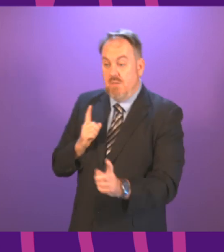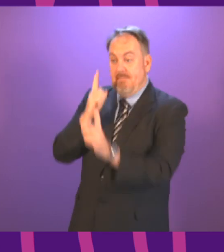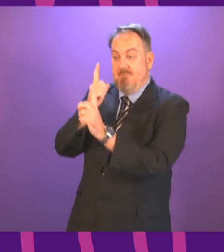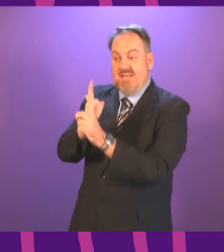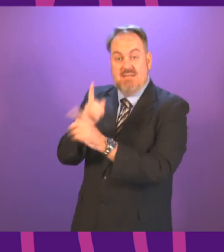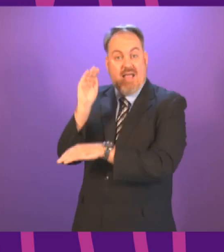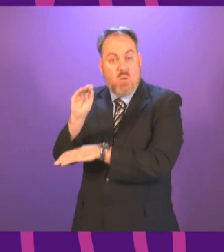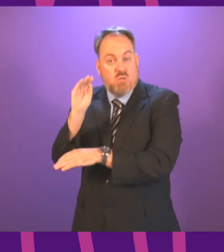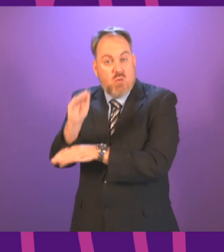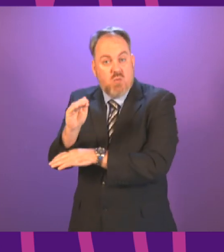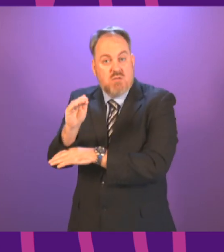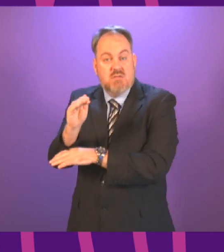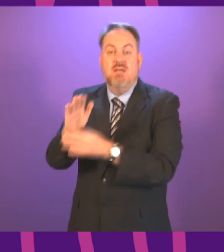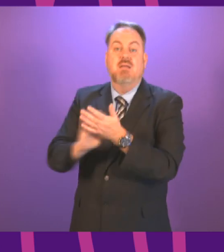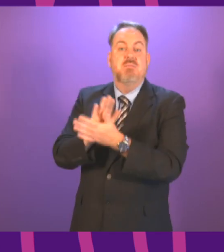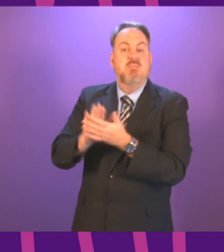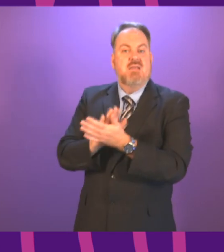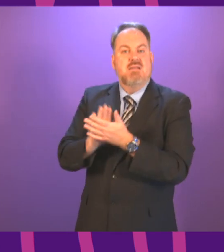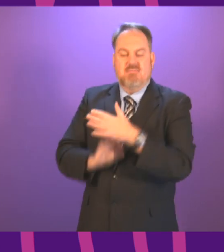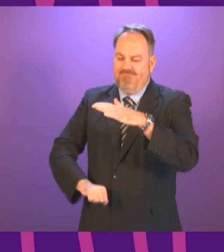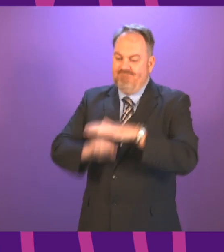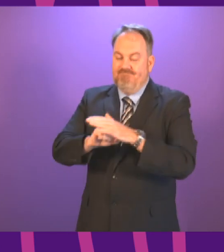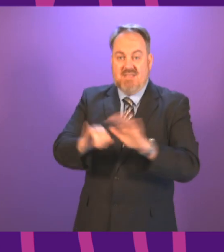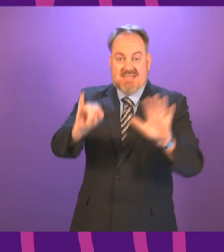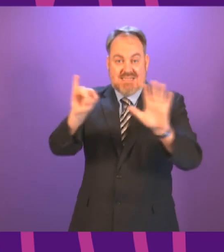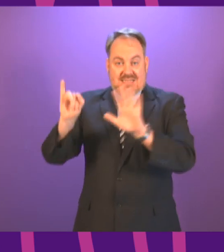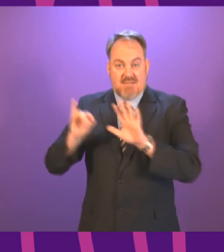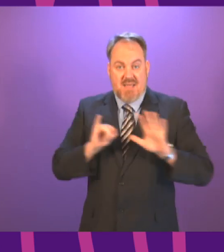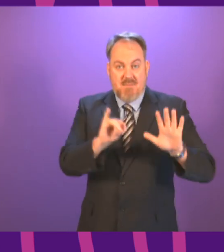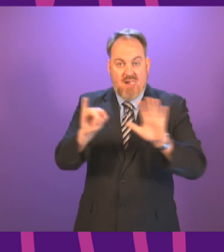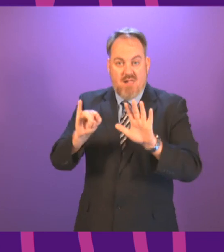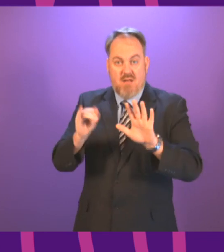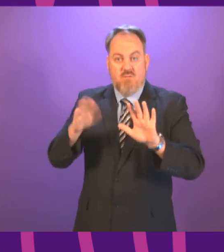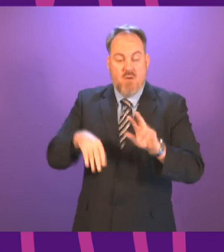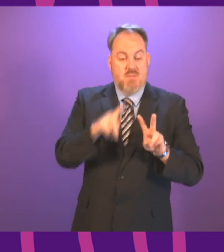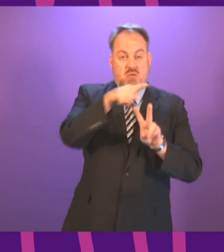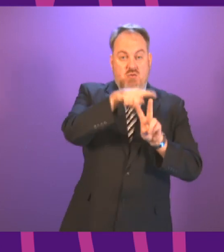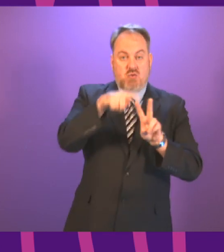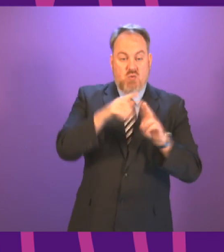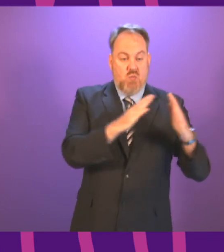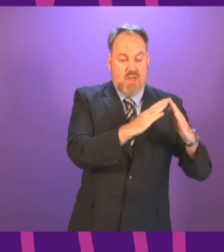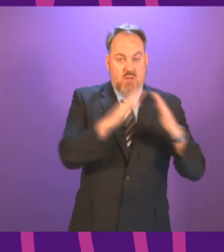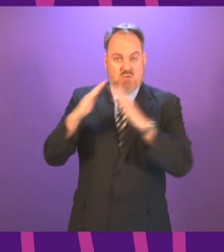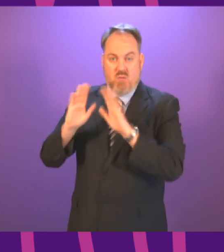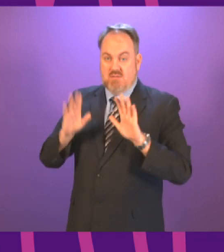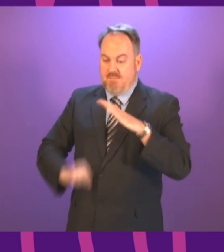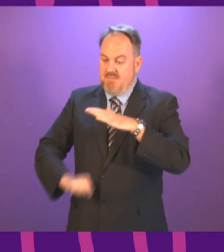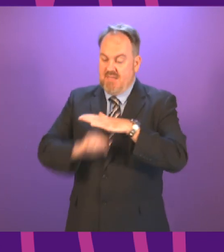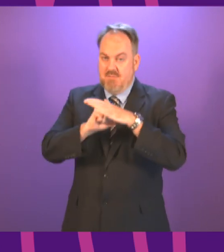outdoors or in indoor public places, please stick to the limits: no more than six people from no more than two households.